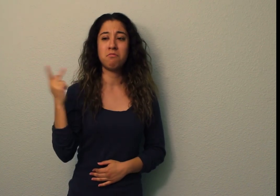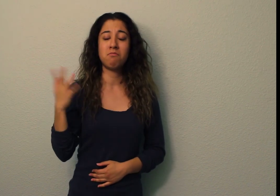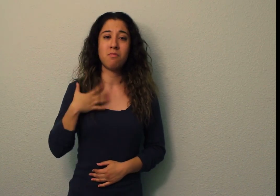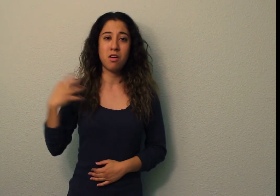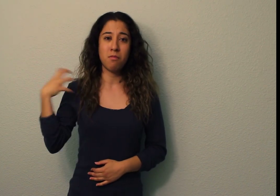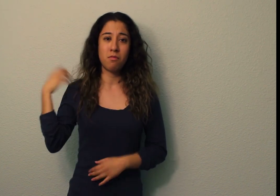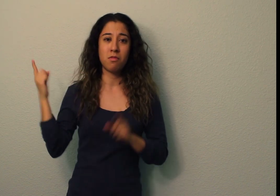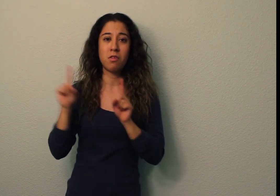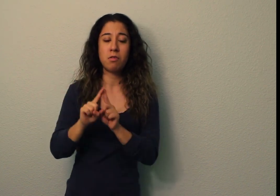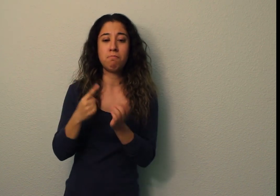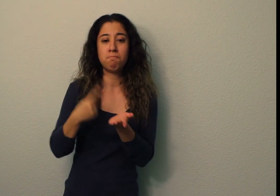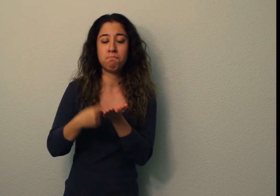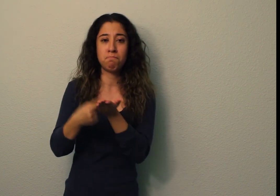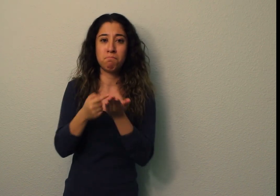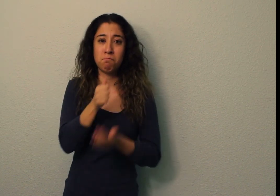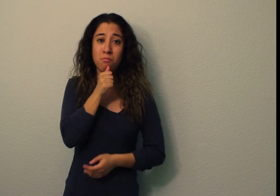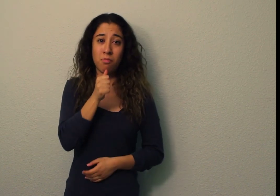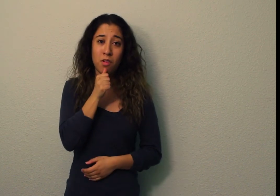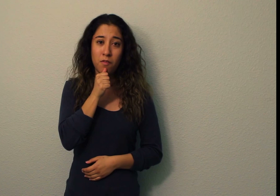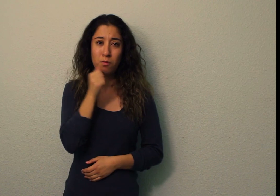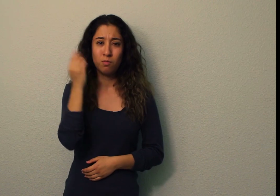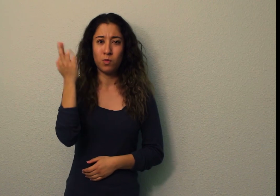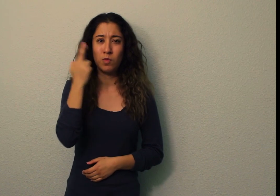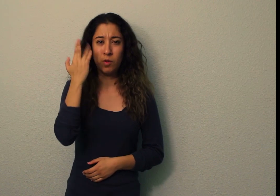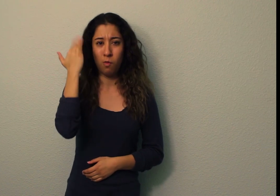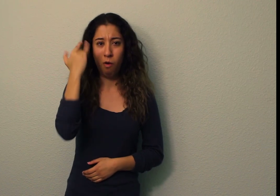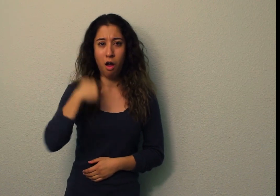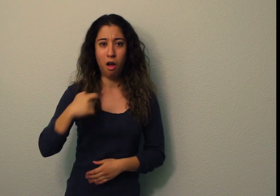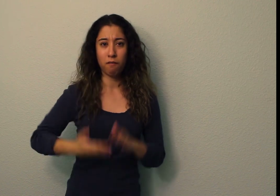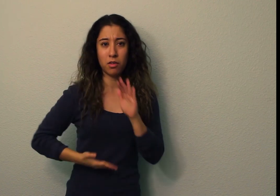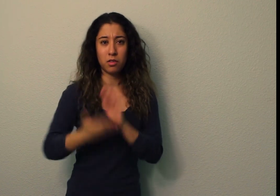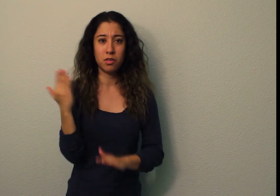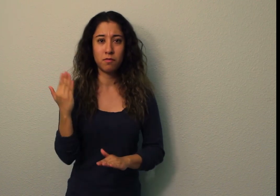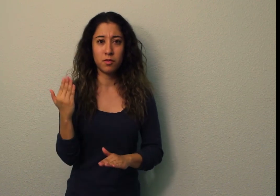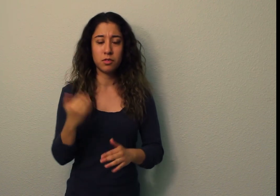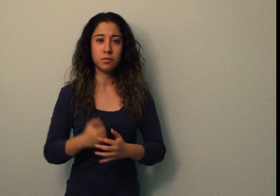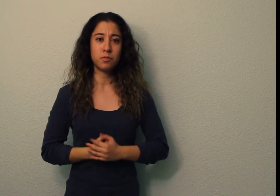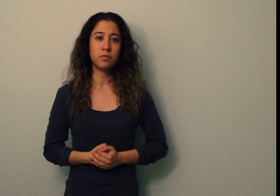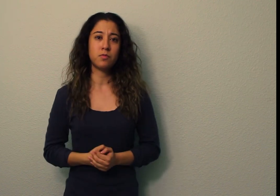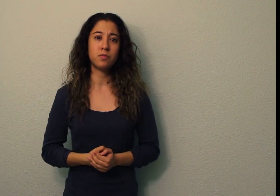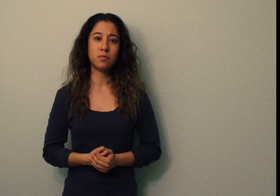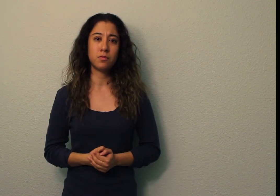that I had to explain the private details to my boss to let her know why I was leaving.